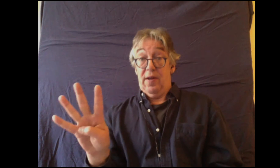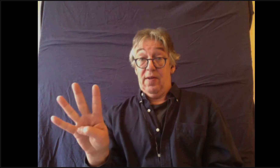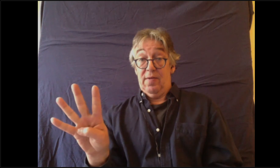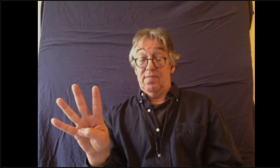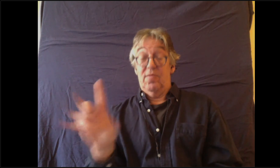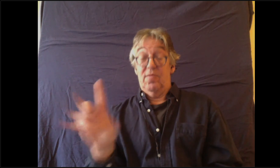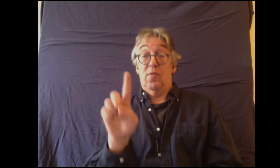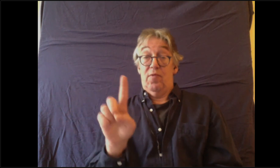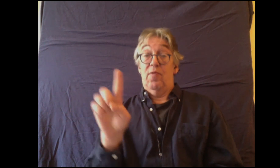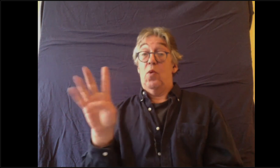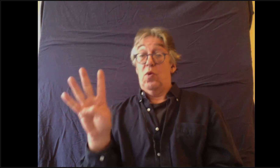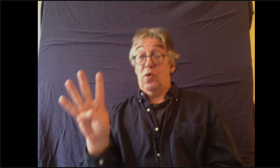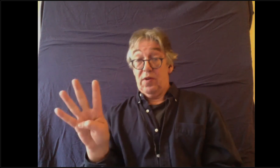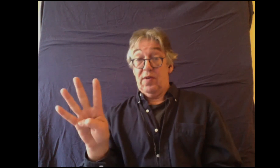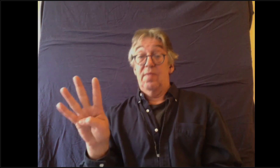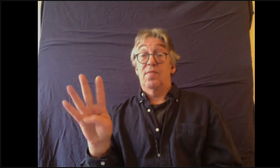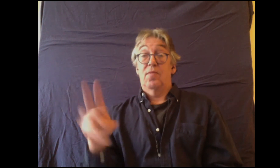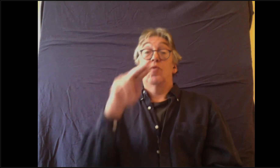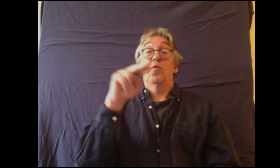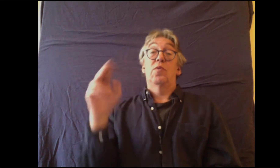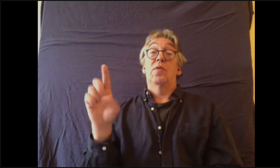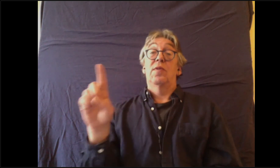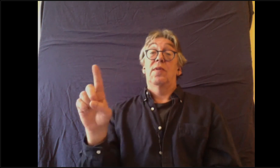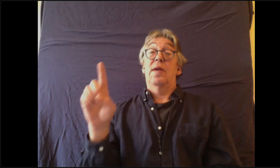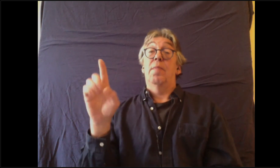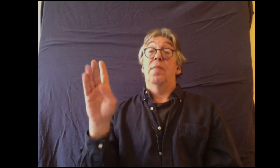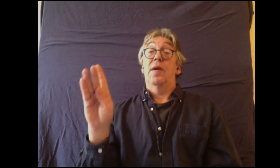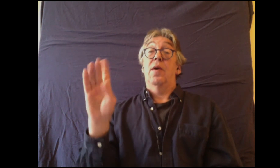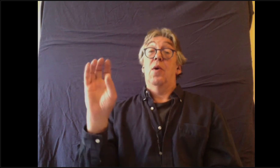And we have the contact with Norad,